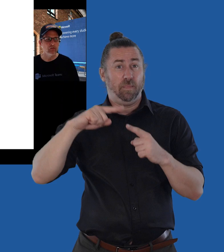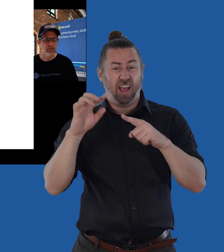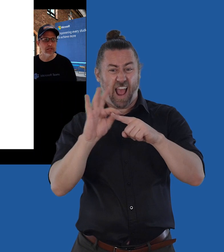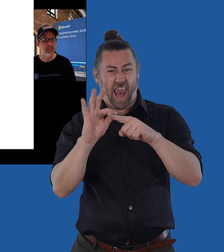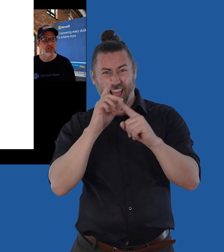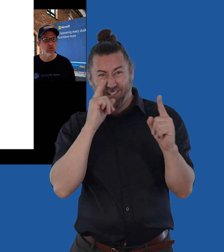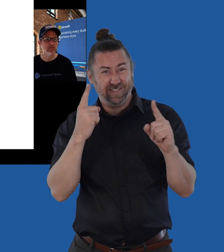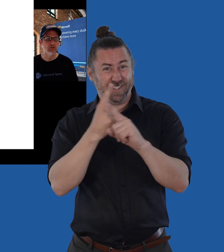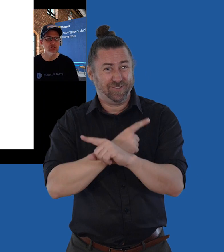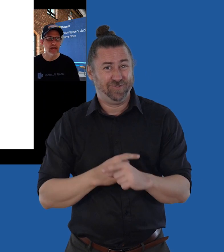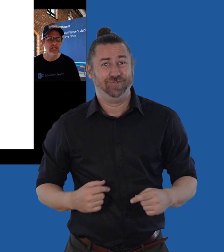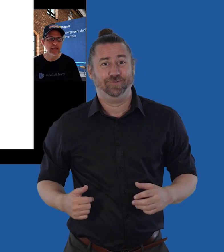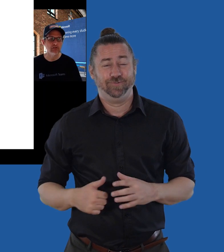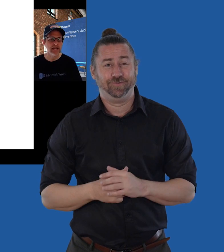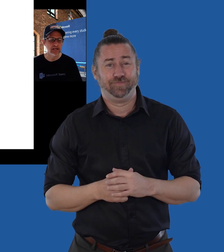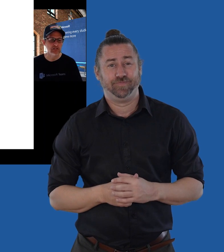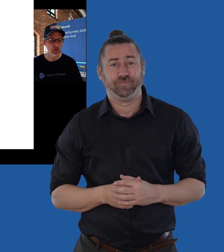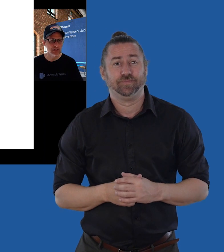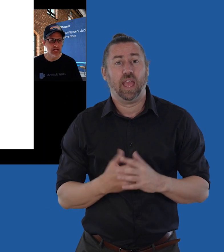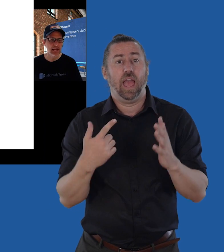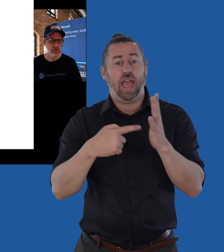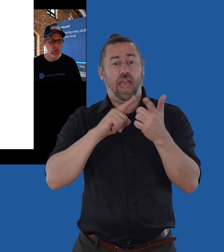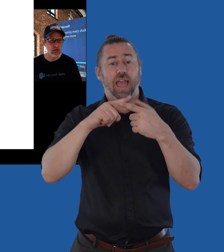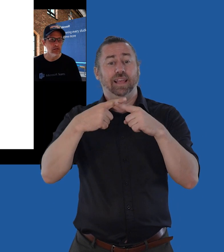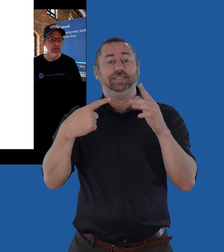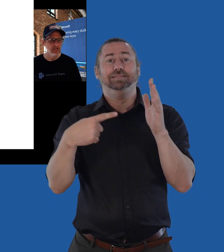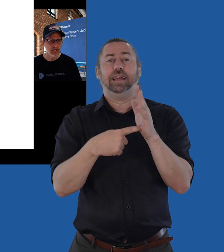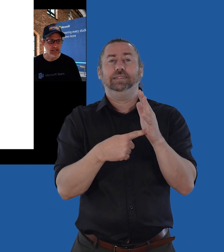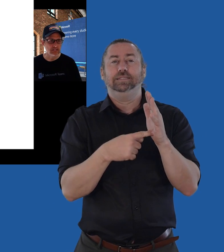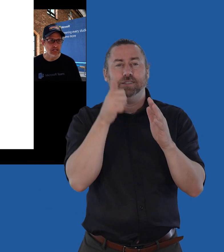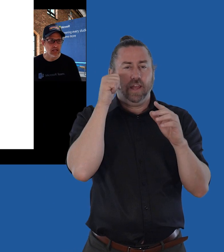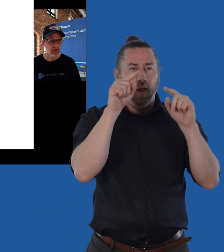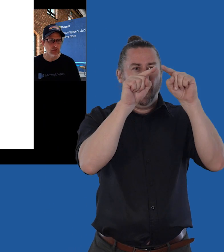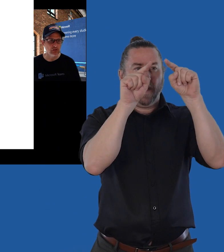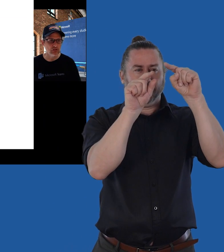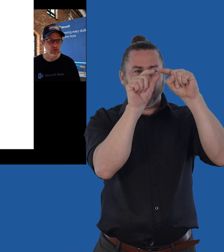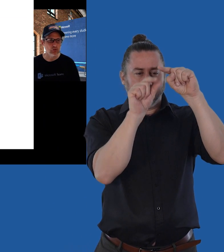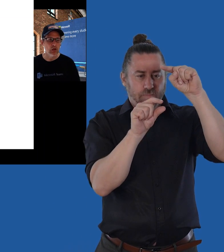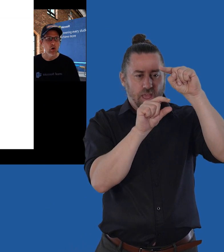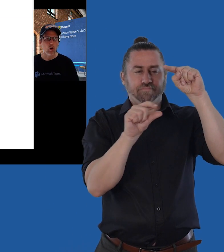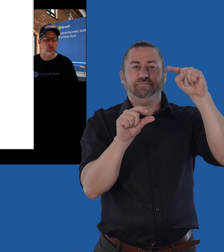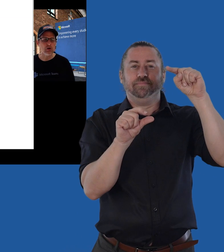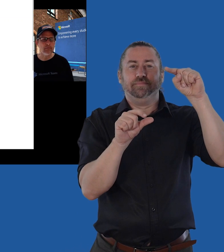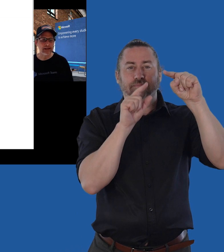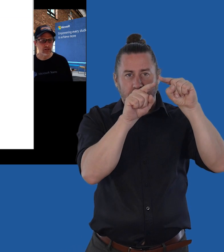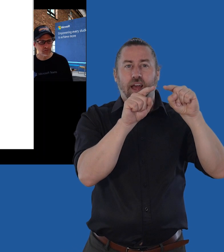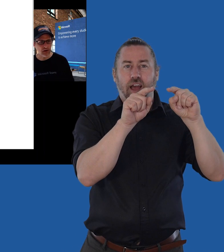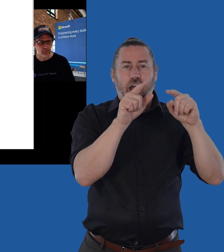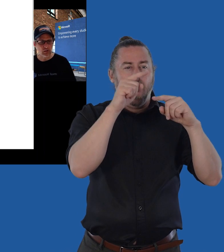We've got the ability to also change our text cursor as well, so that's in there for you to do. Also, magnifier, alright.